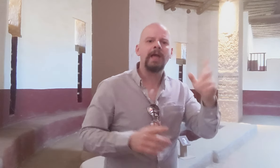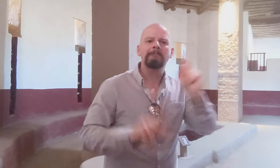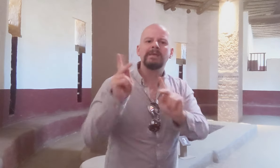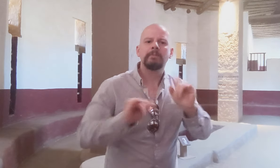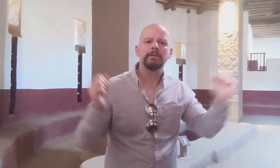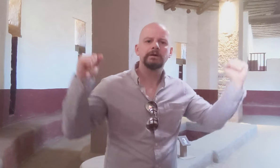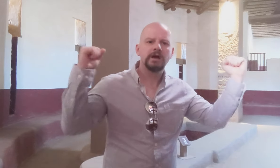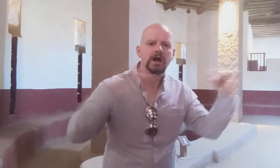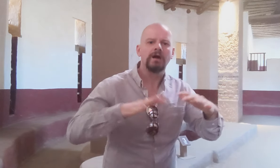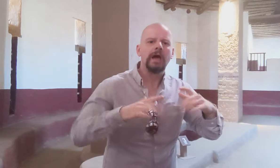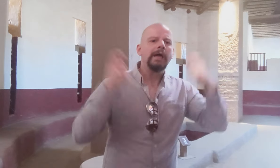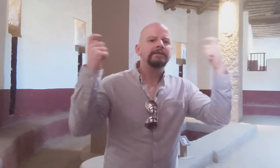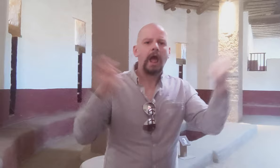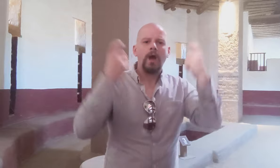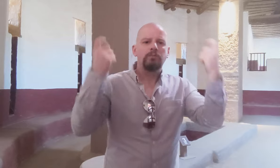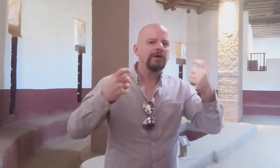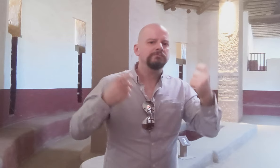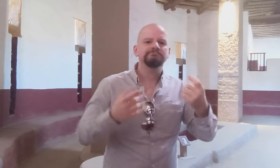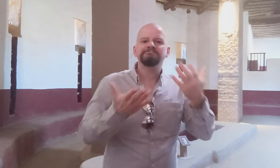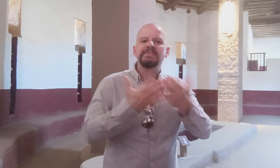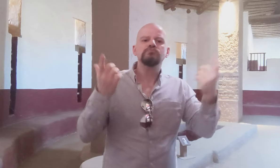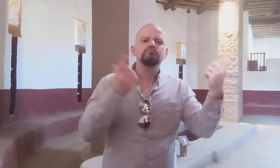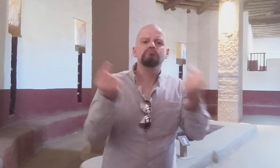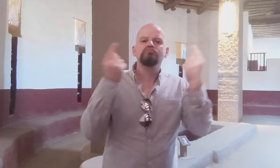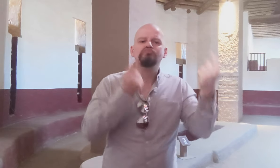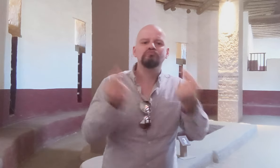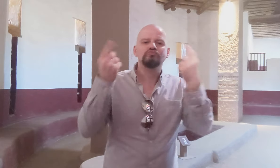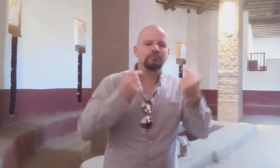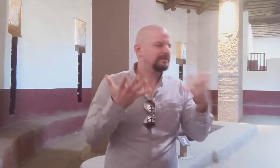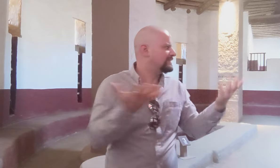The villagers gathered around to celebrate and to have events here.